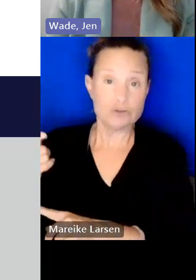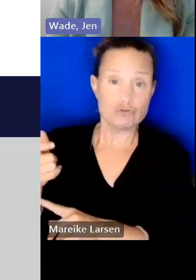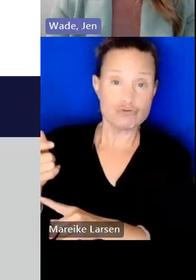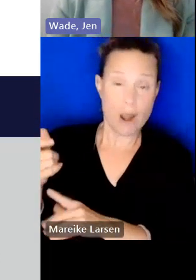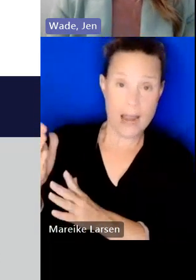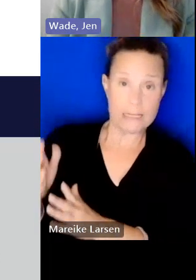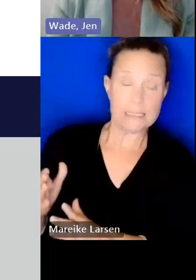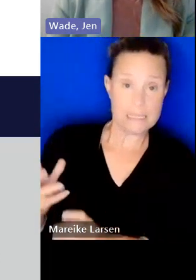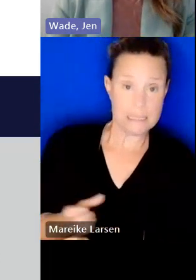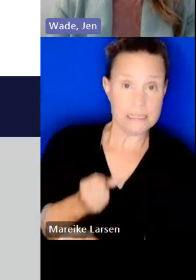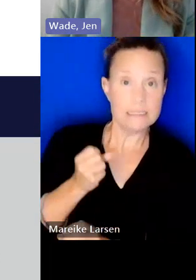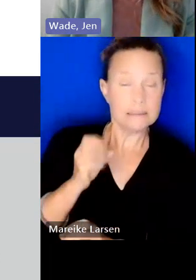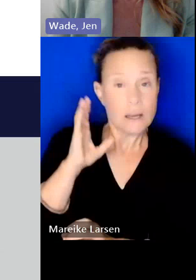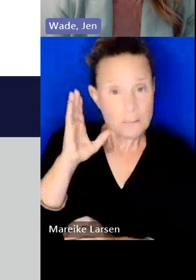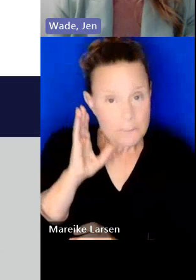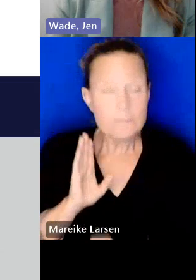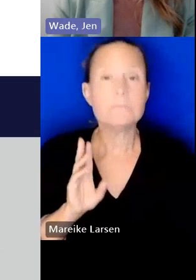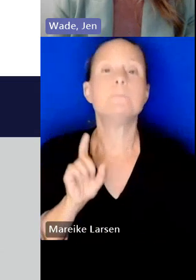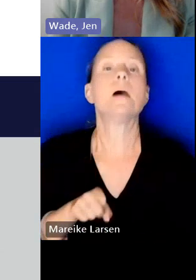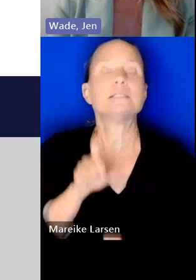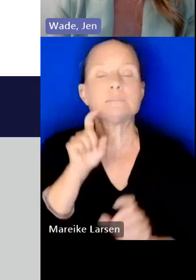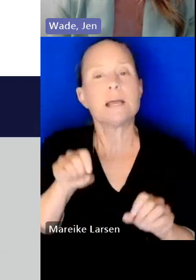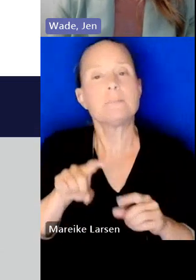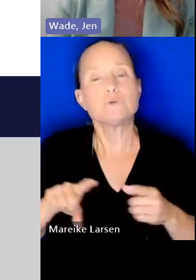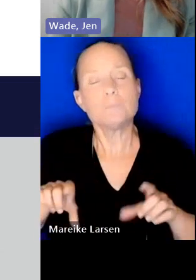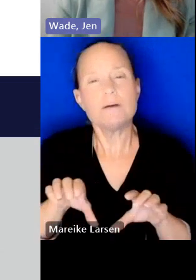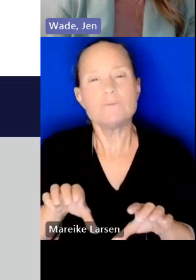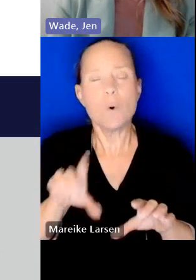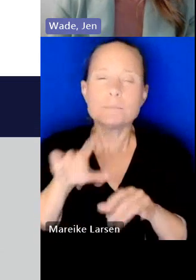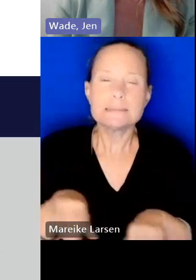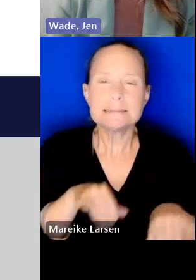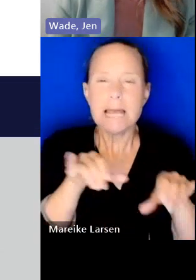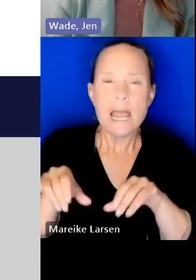Must deploy the planned broadband network and be able to perform a standard installation.